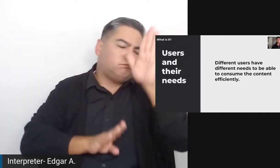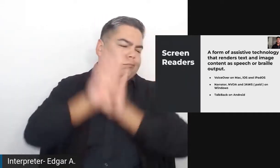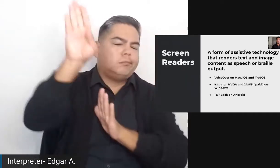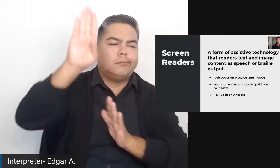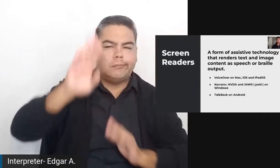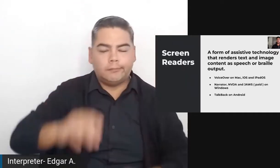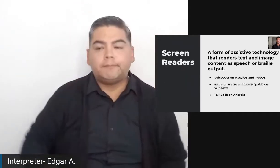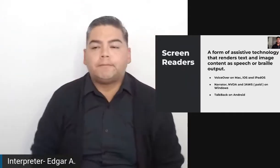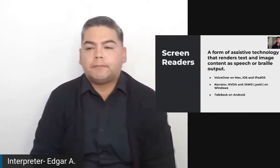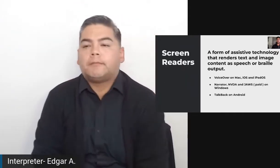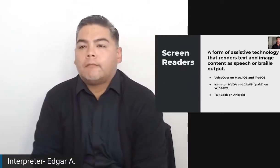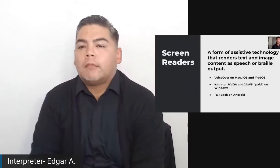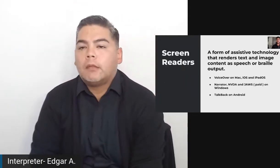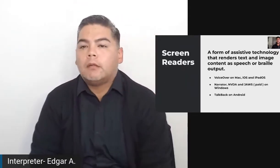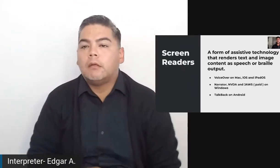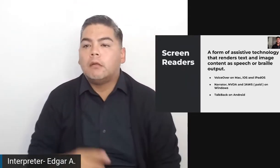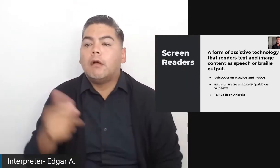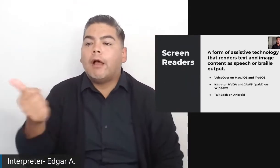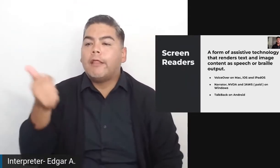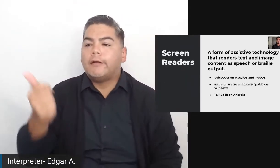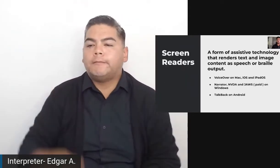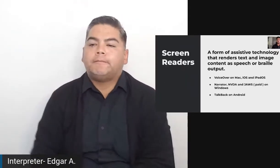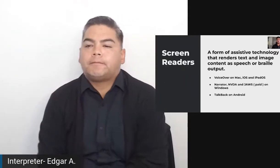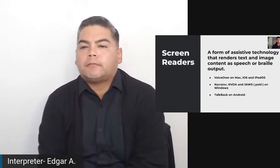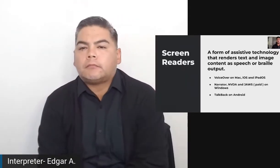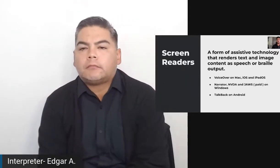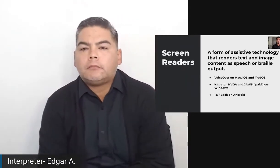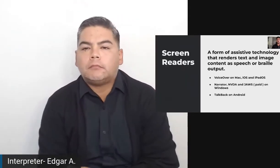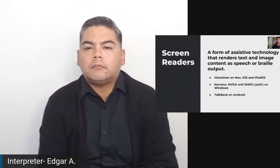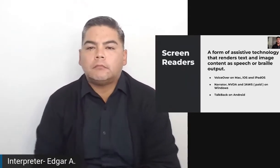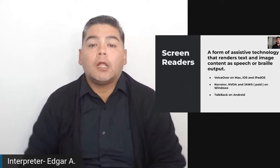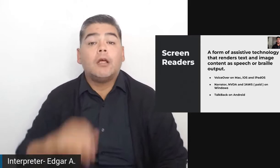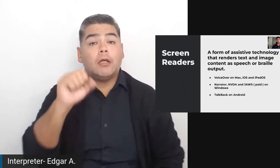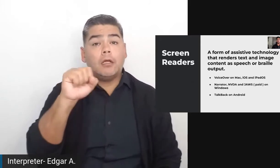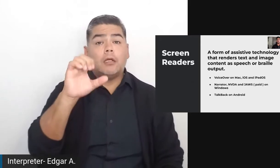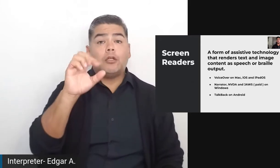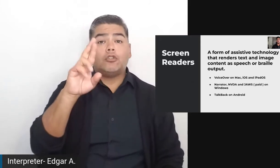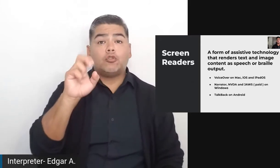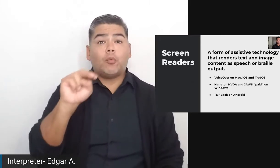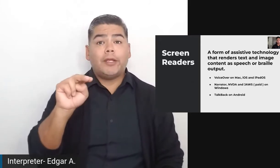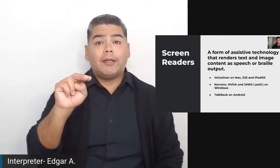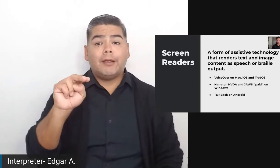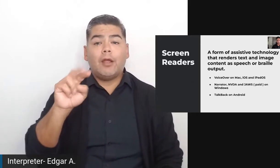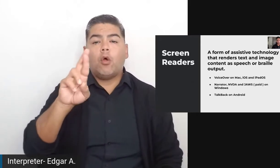Let's take a look into what are screen readers. Screen readers are a form of assistive technology